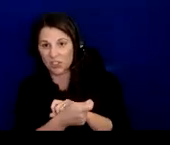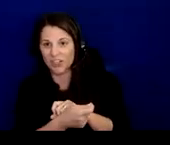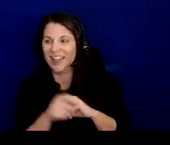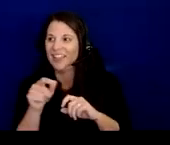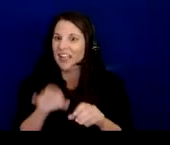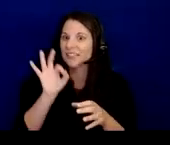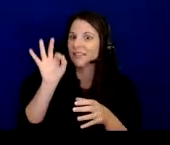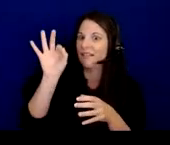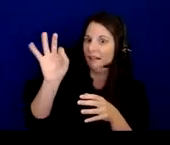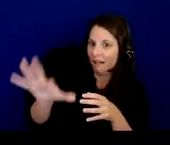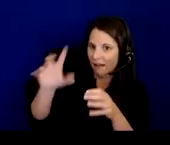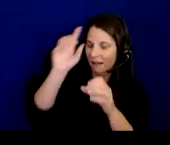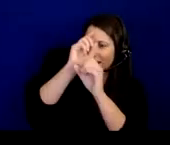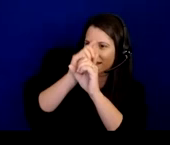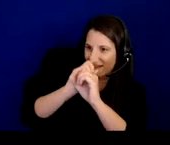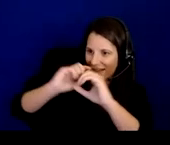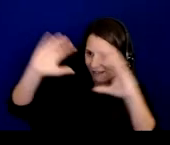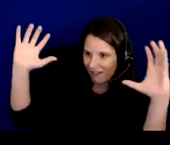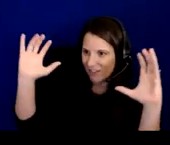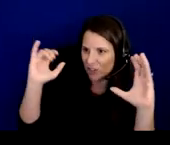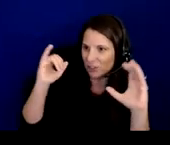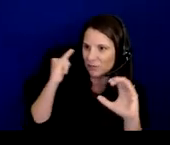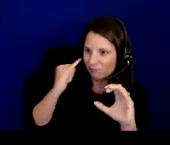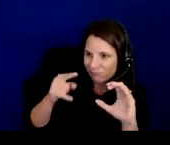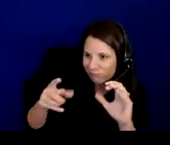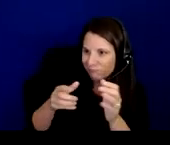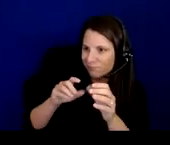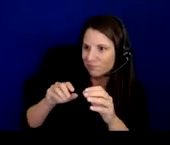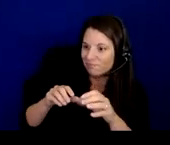And then when it happens, when that change is actually happening,